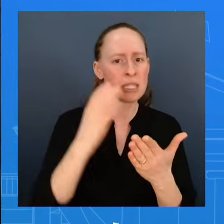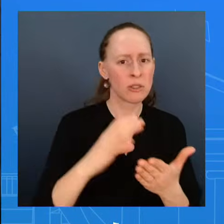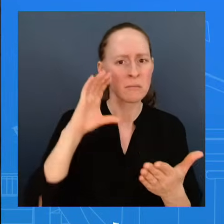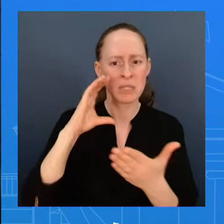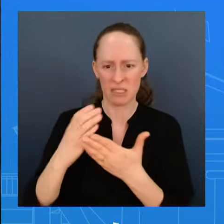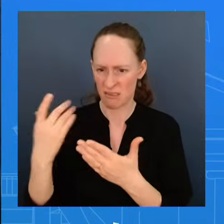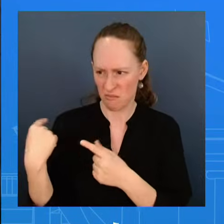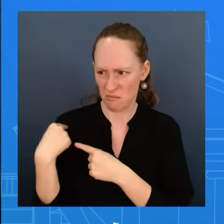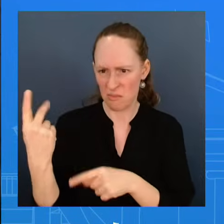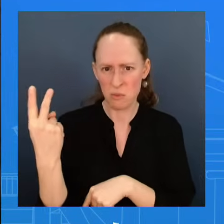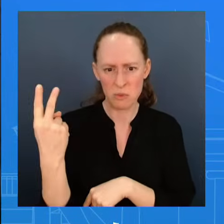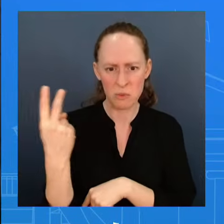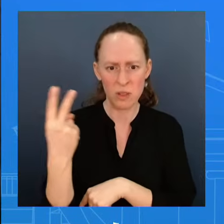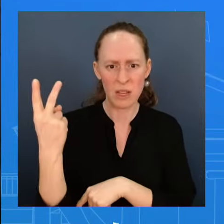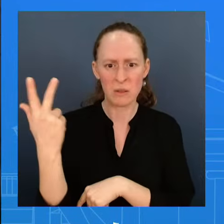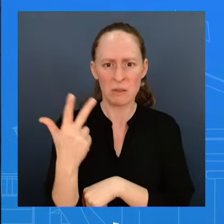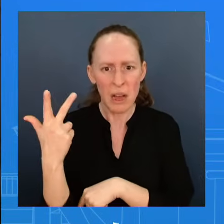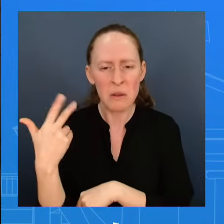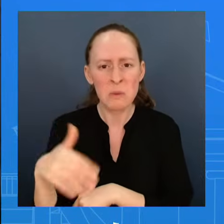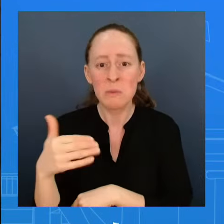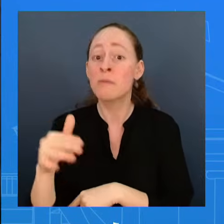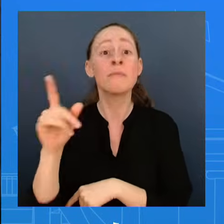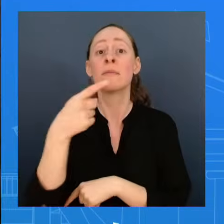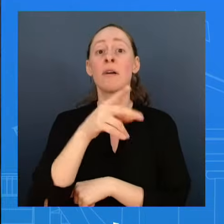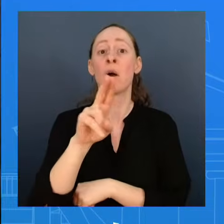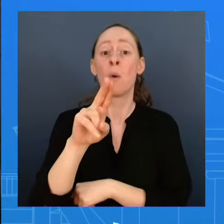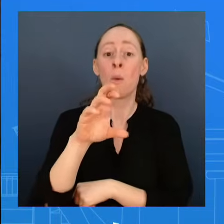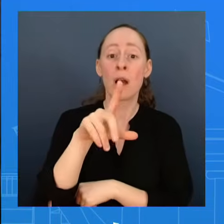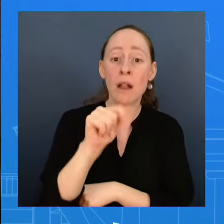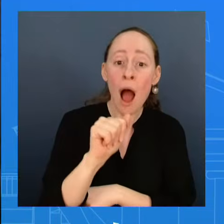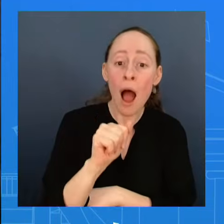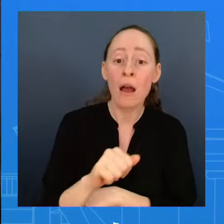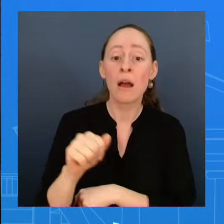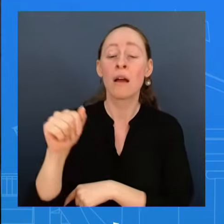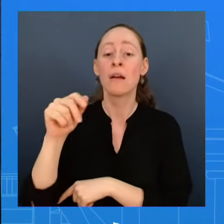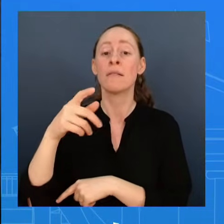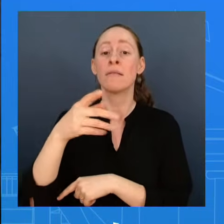University of Madison, Wisconsin; other campuses. Has the President been monitoring this?